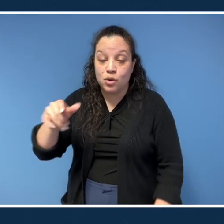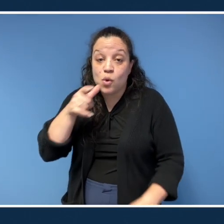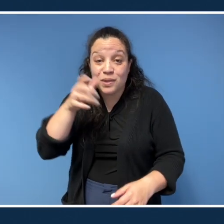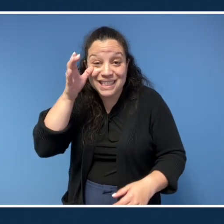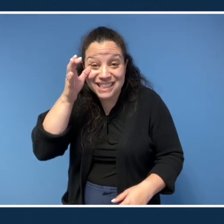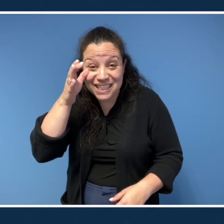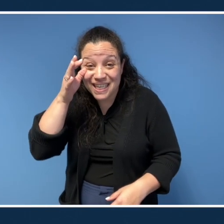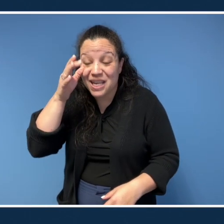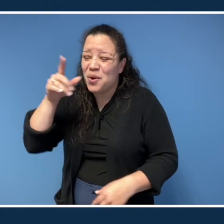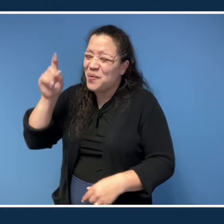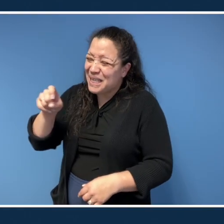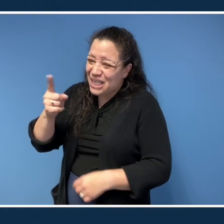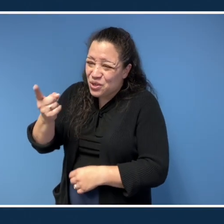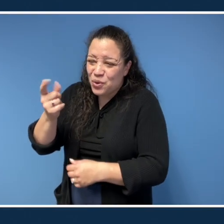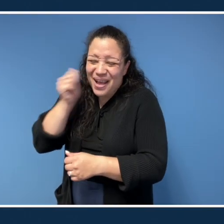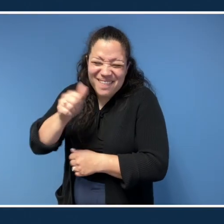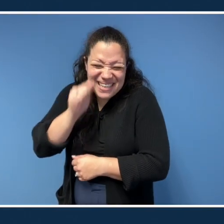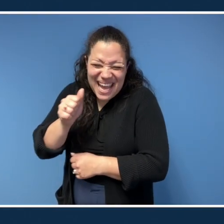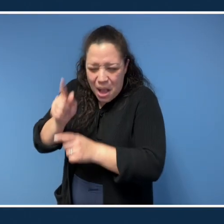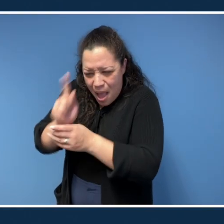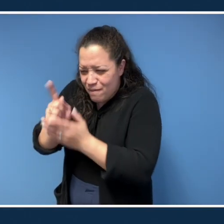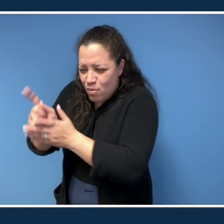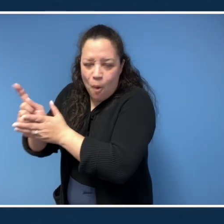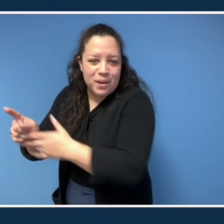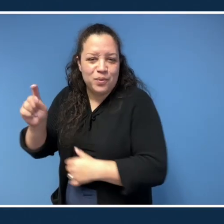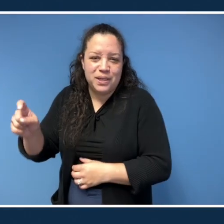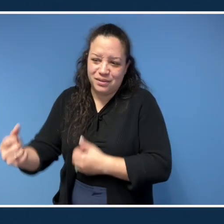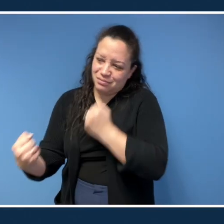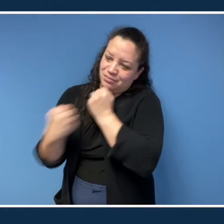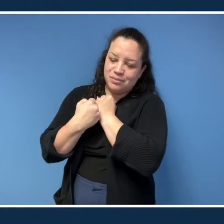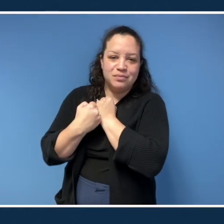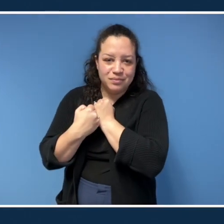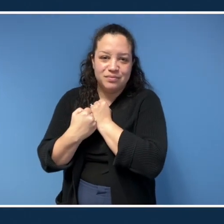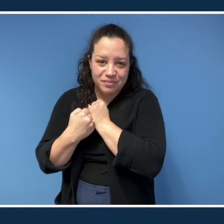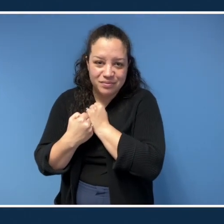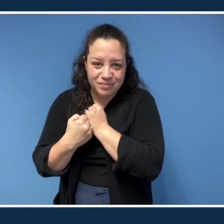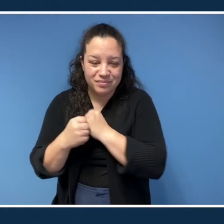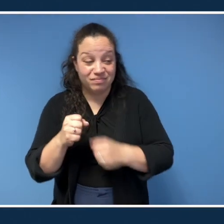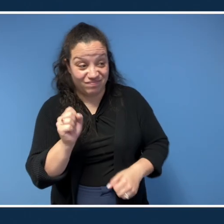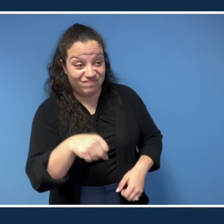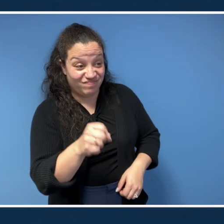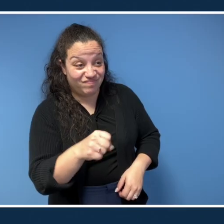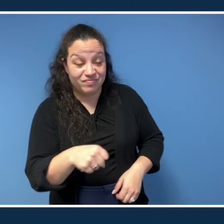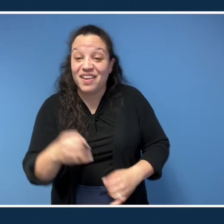not just in the movement. I think that's really important for people to hear, yes. Any final thoughts, Shawn?